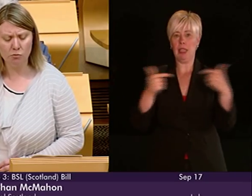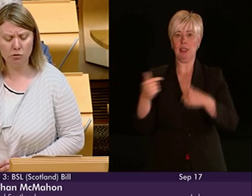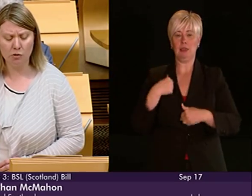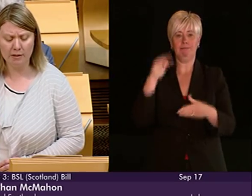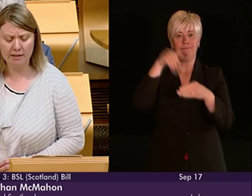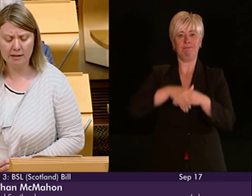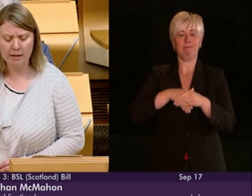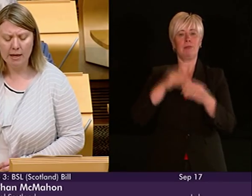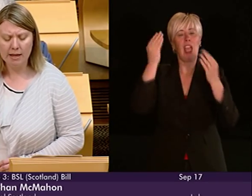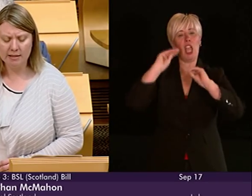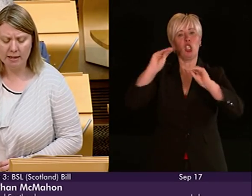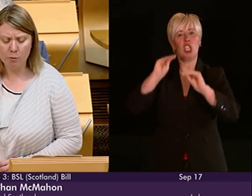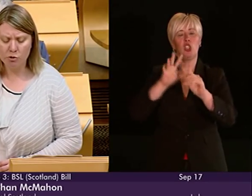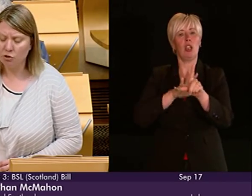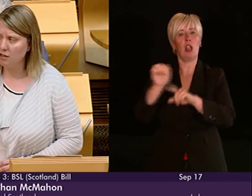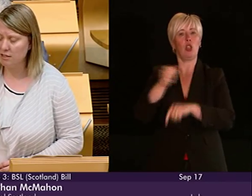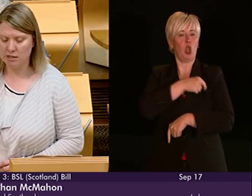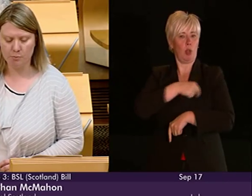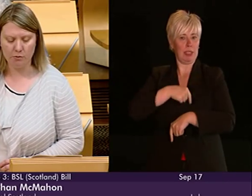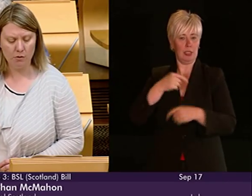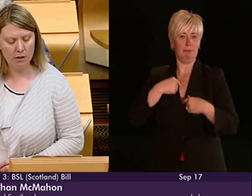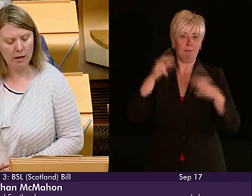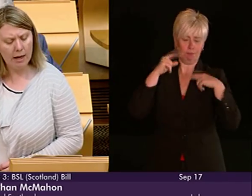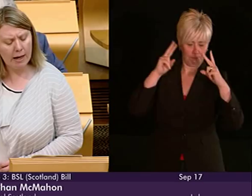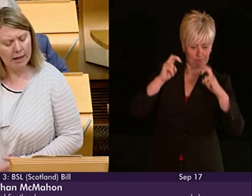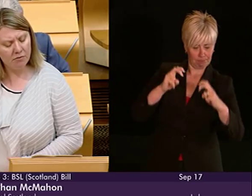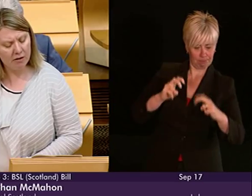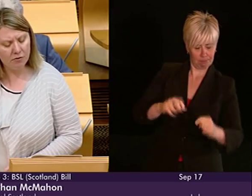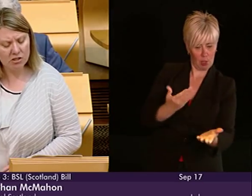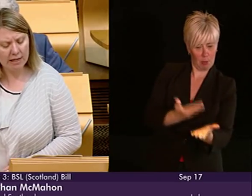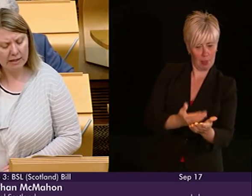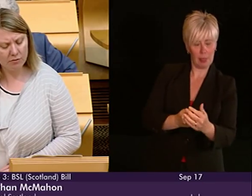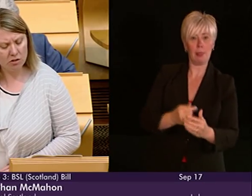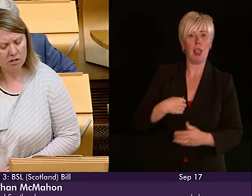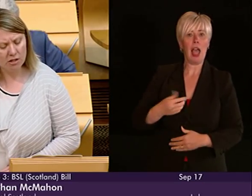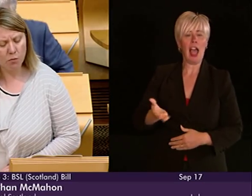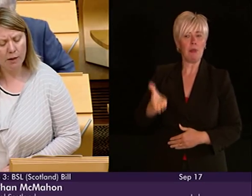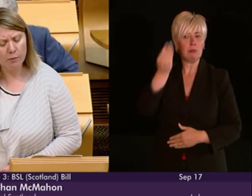and Culture Committee when it scrutinised the bill, I heard first-hand evidence as to why we